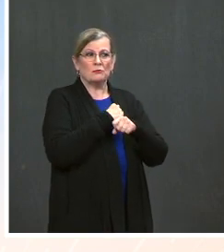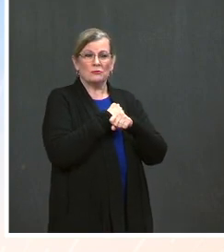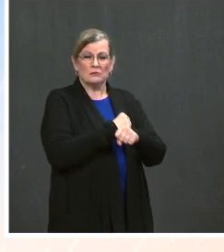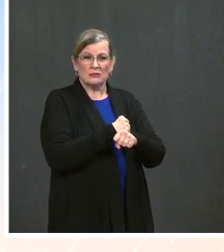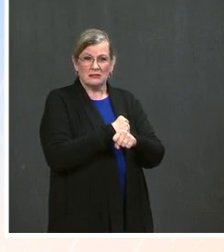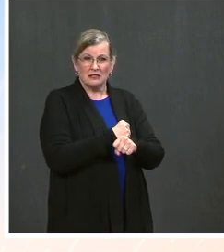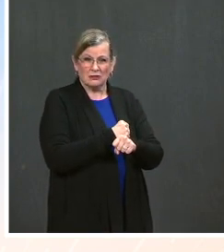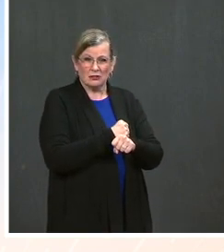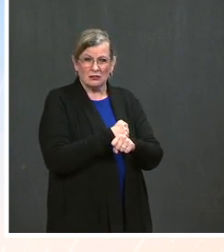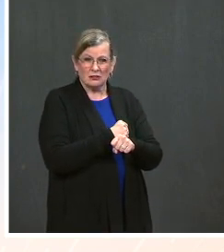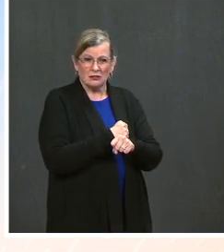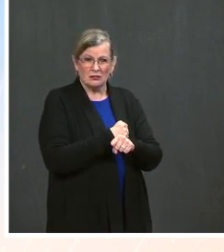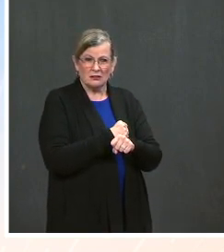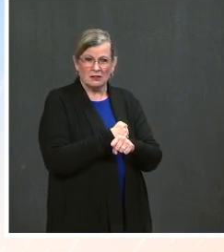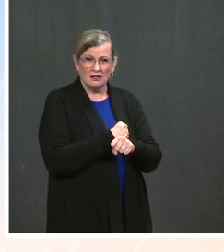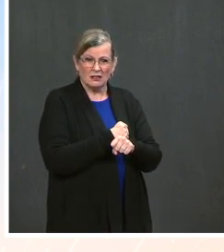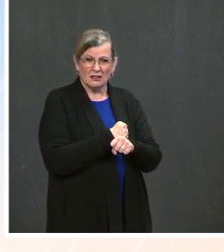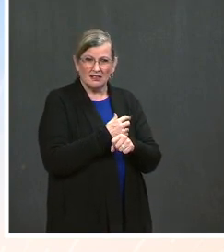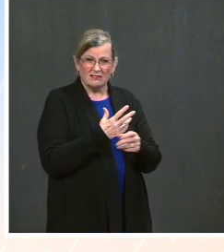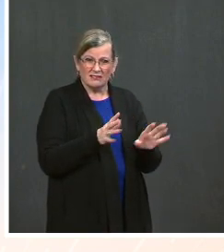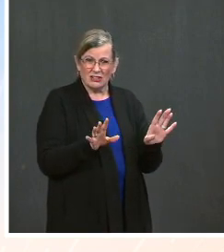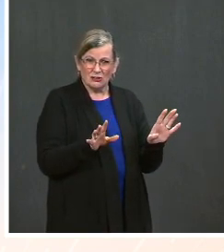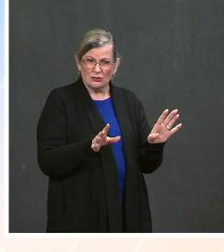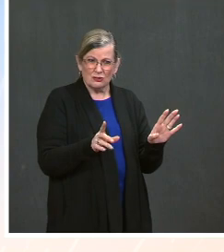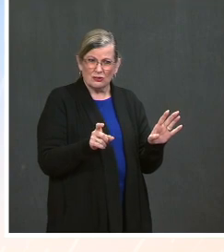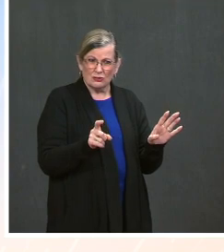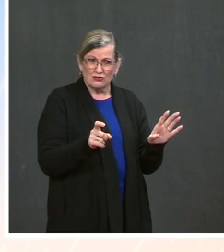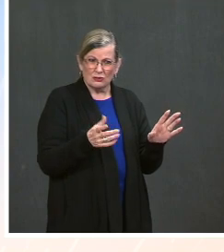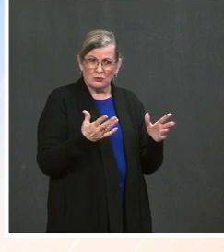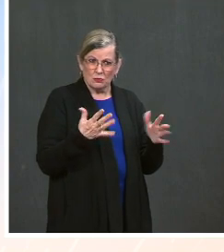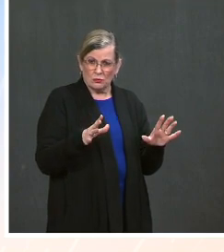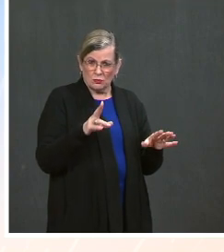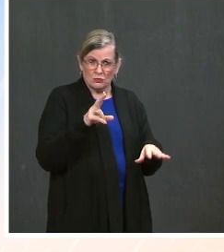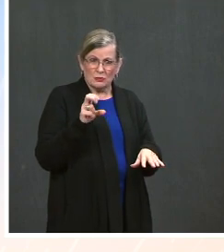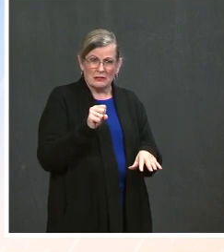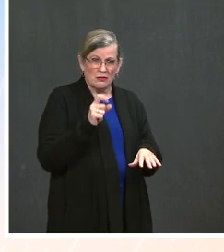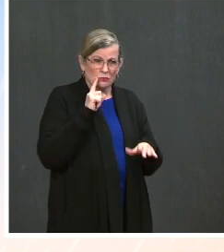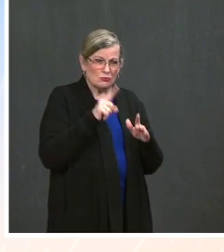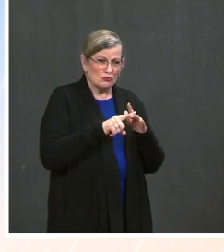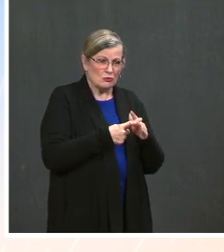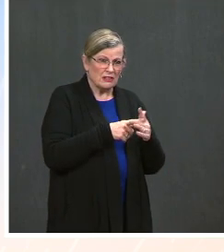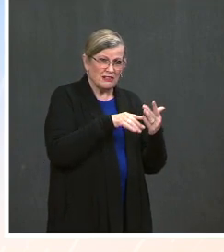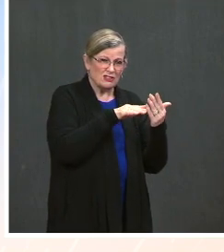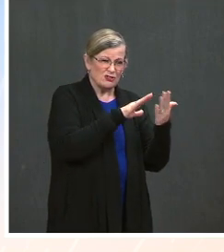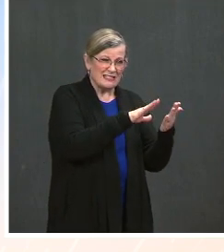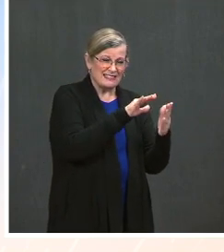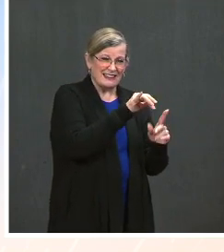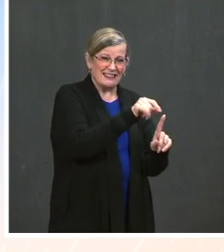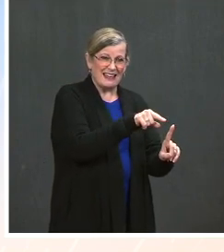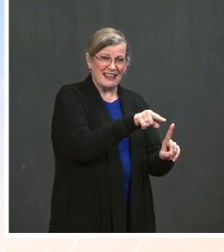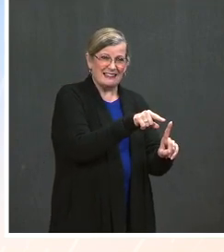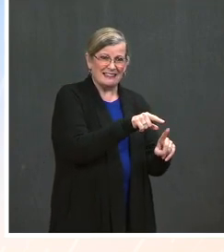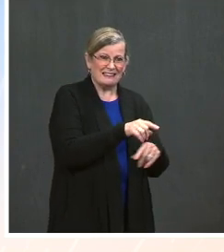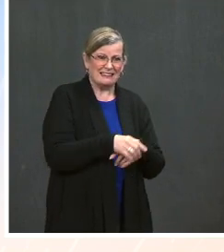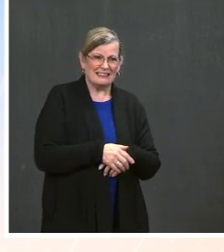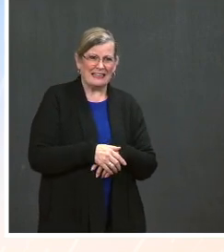Are they -- is the U.S. ready to consider this Ms. Psaki: I know we've been asked about this before, but I don't have any update on it.